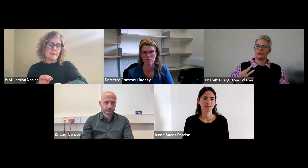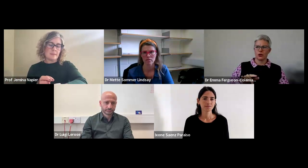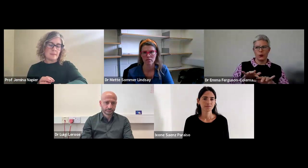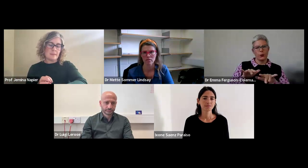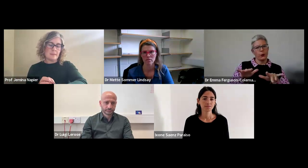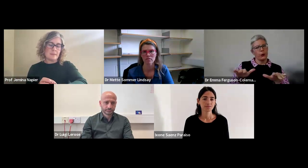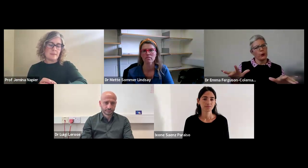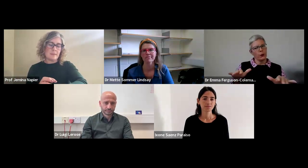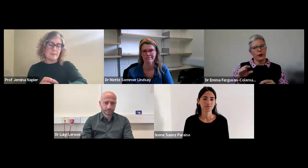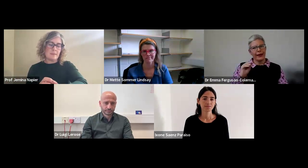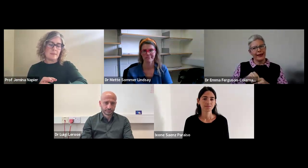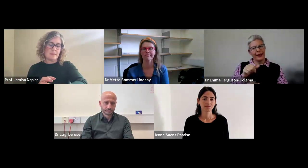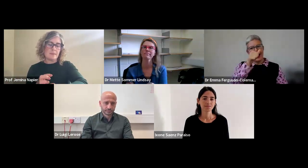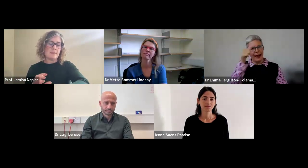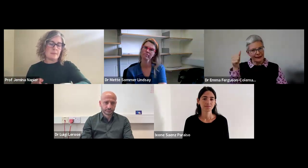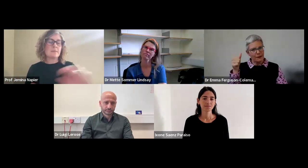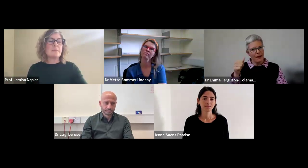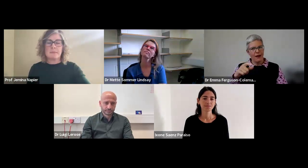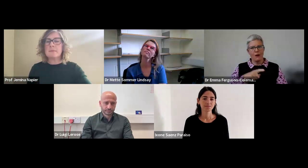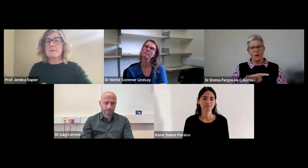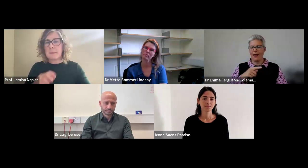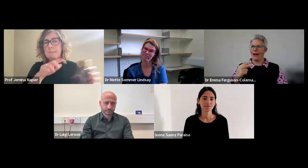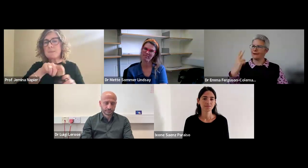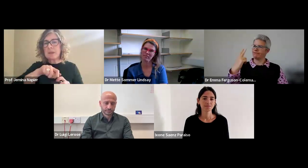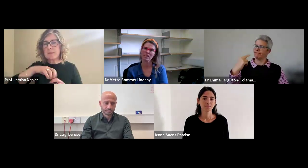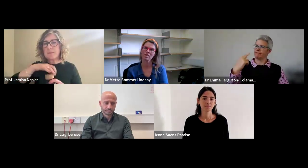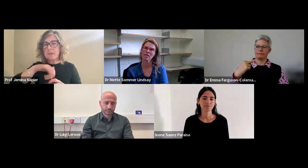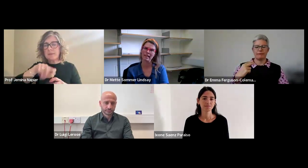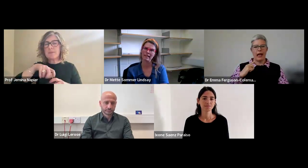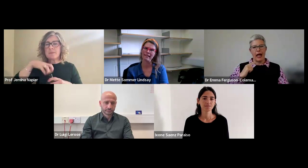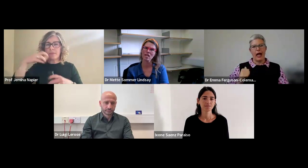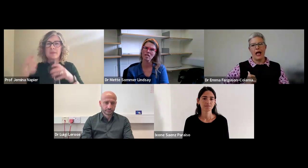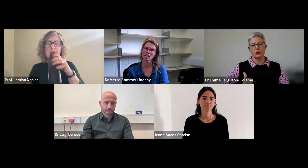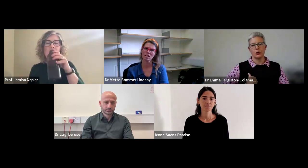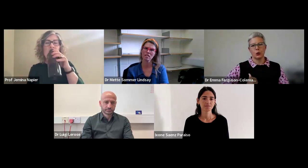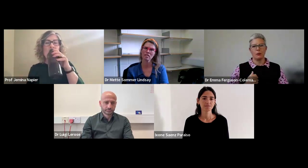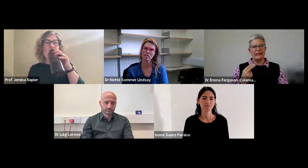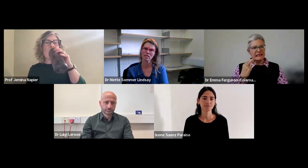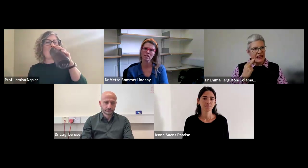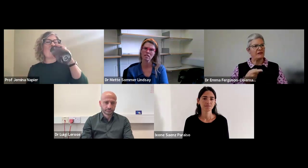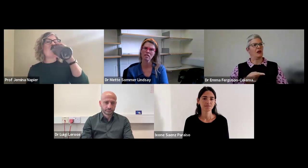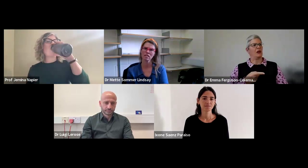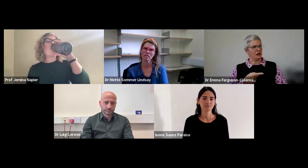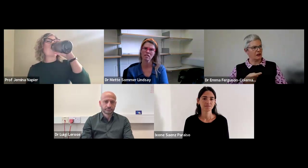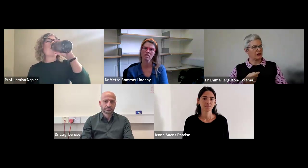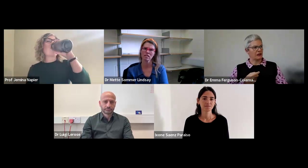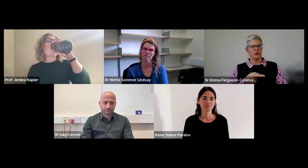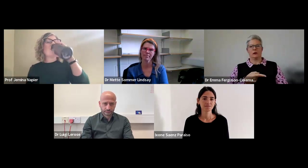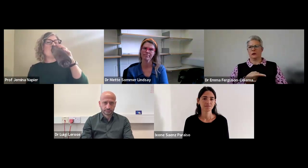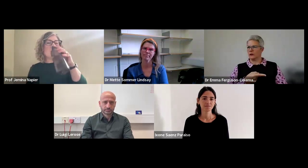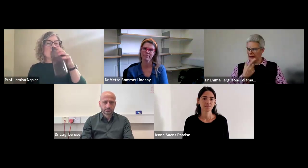hearing privilege -- very prevalent within academic institutions. There are assumptions made